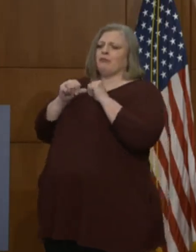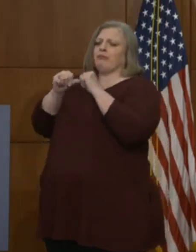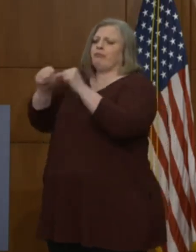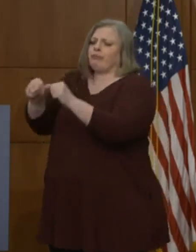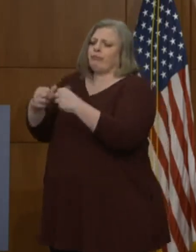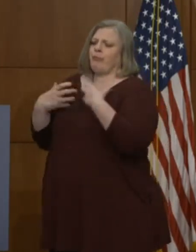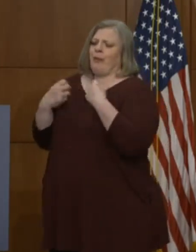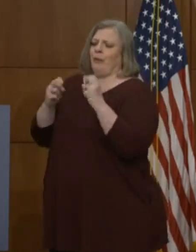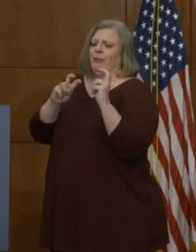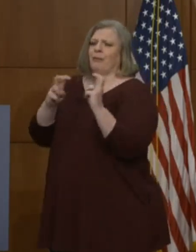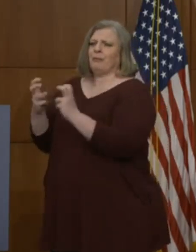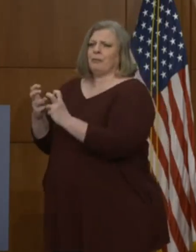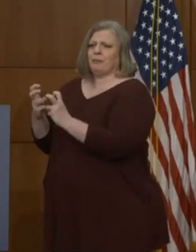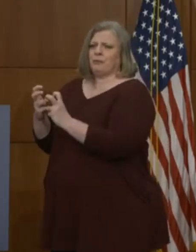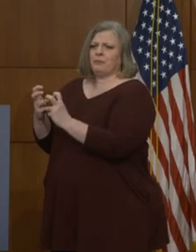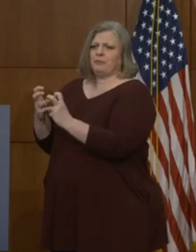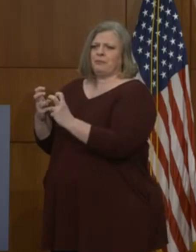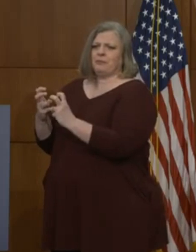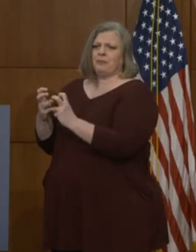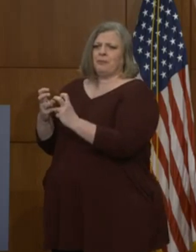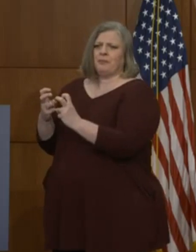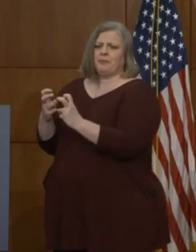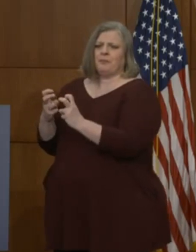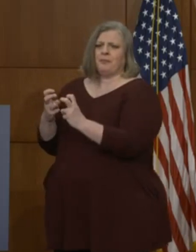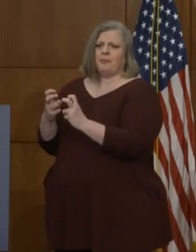ONE HOW MANY OF THOSE PEOPLE HAD ON HEALTH CONDITIONS. AND